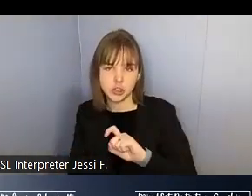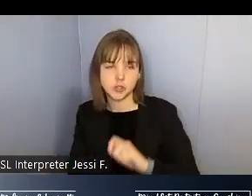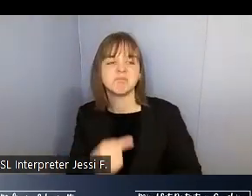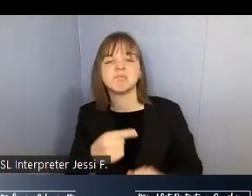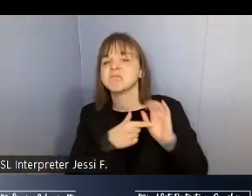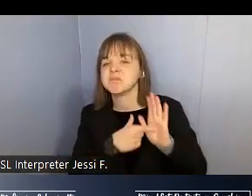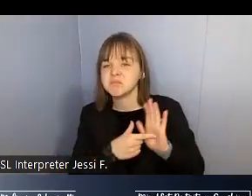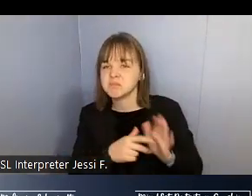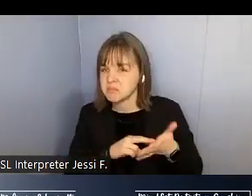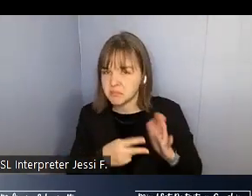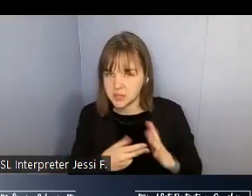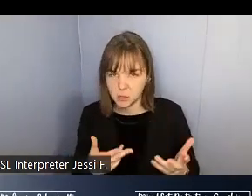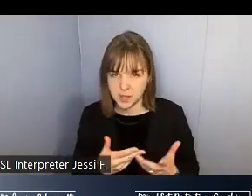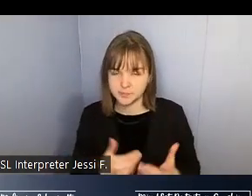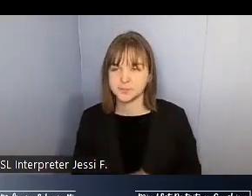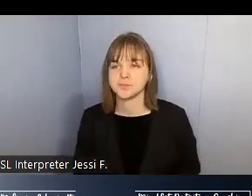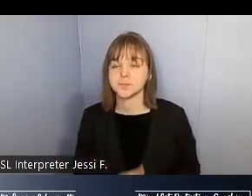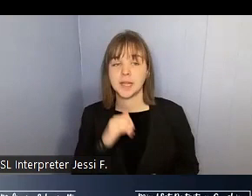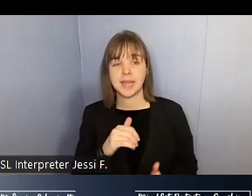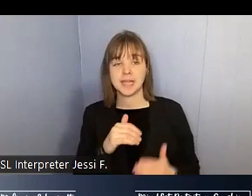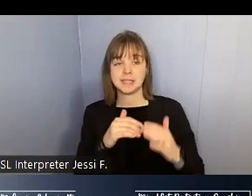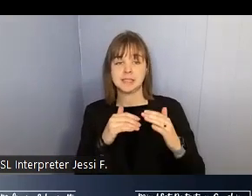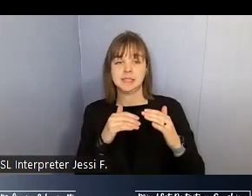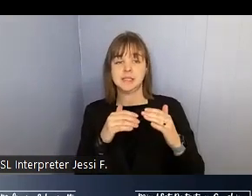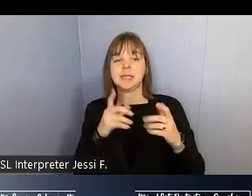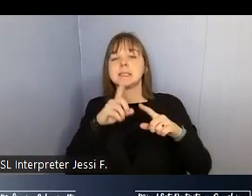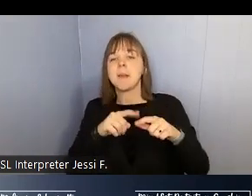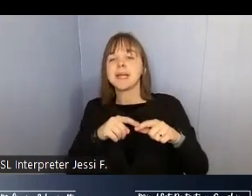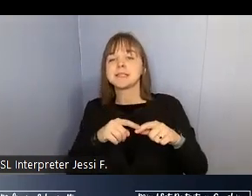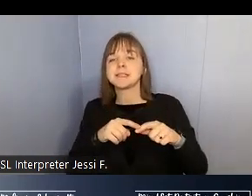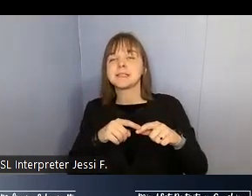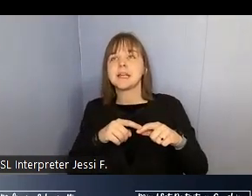Again, the depth of the calorie restriction,